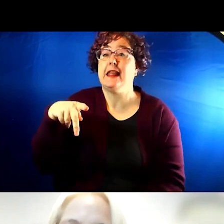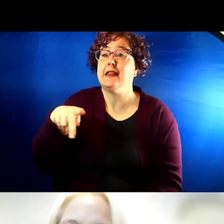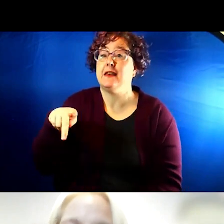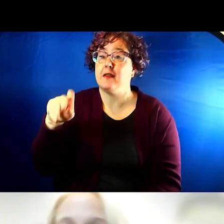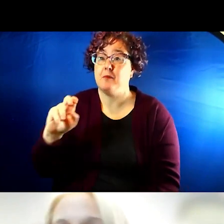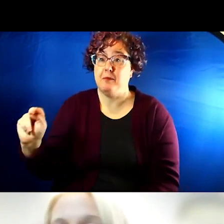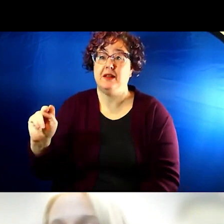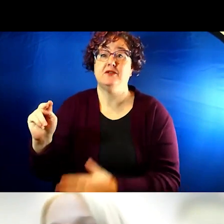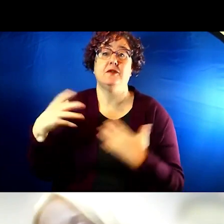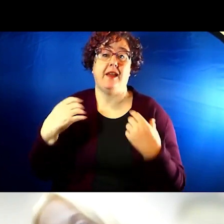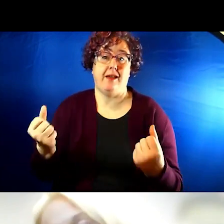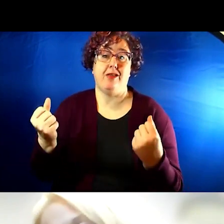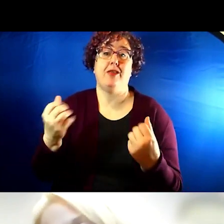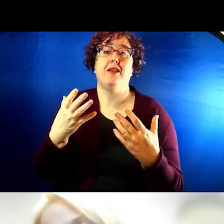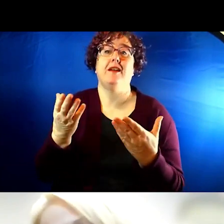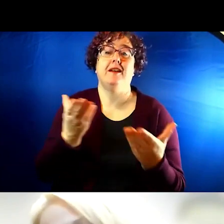I AM ALSO ON THE BOARD OF DIRECTORS FOR CRT INTERNATIONAL.